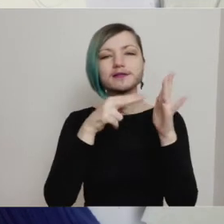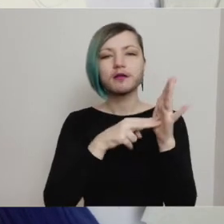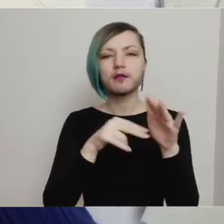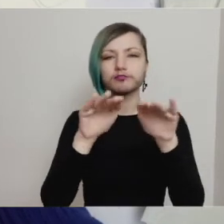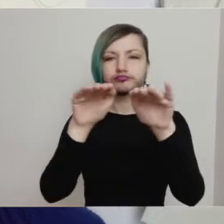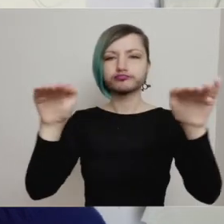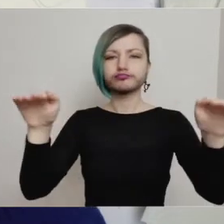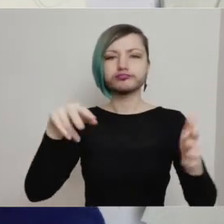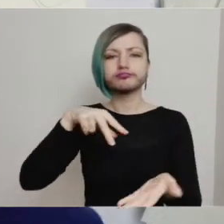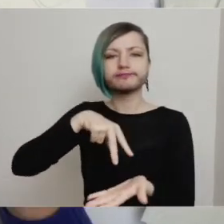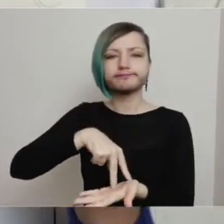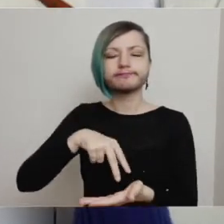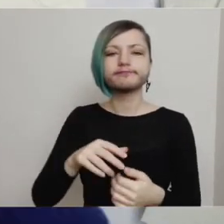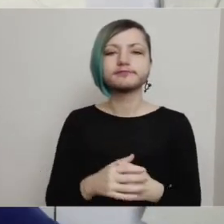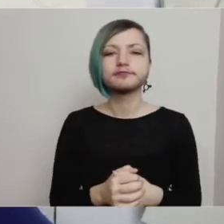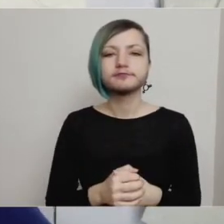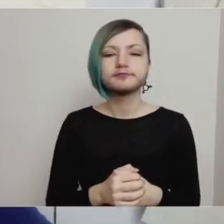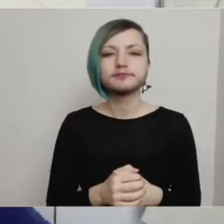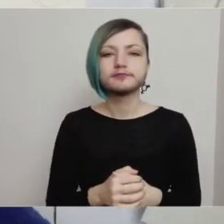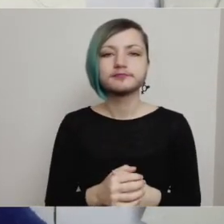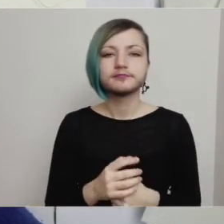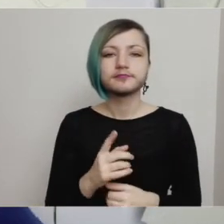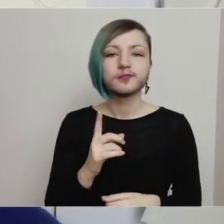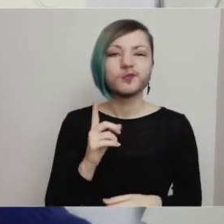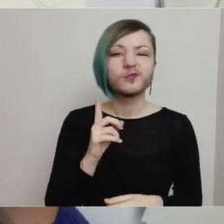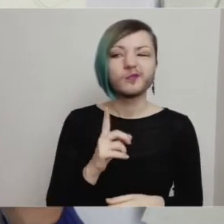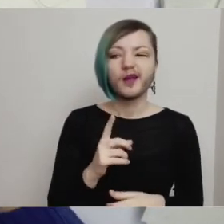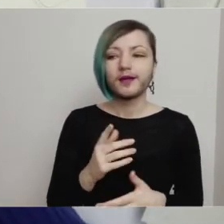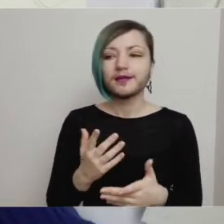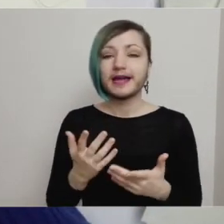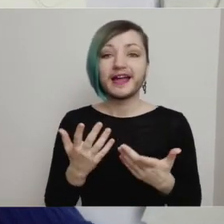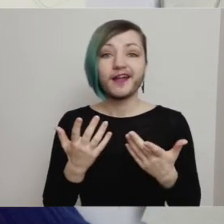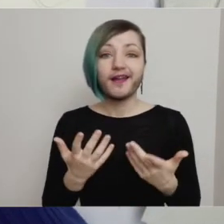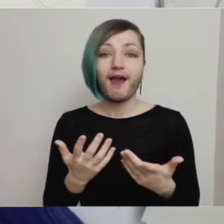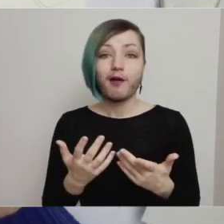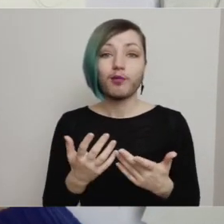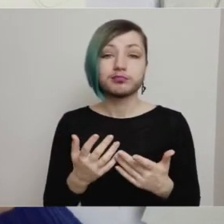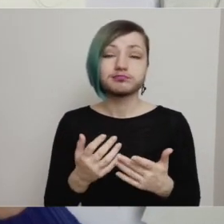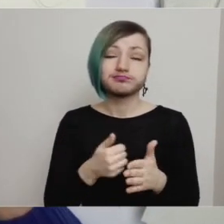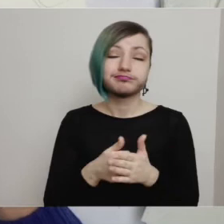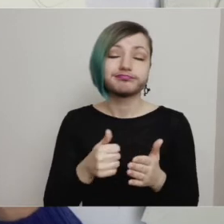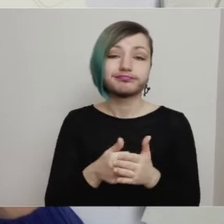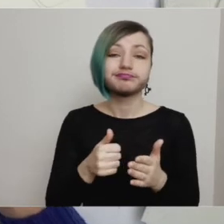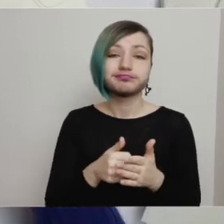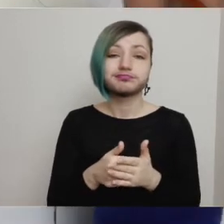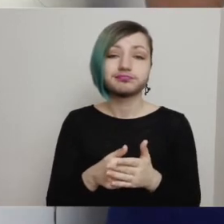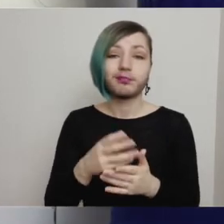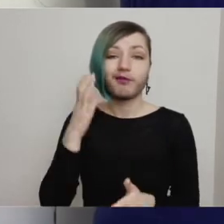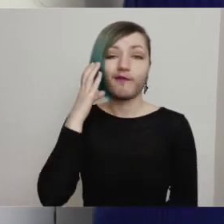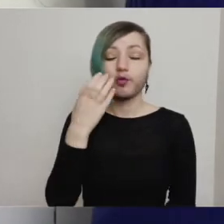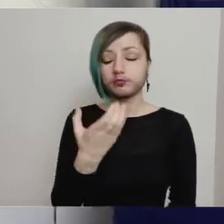but of course so often nowadays we're walking around looking down at our phones and looking